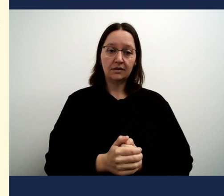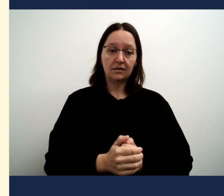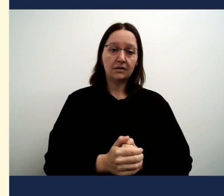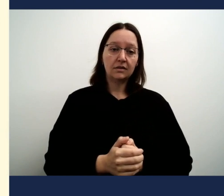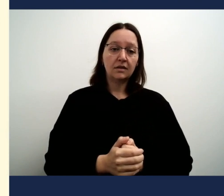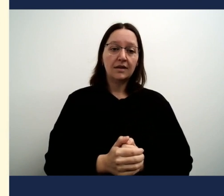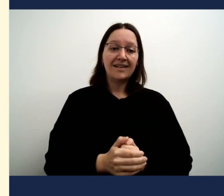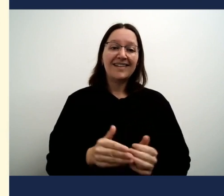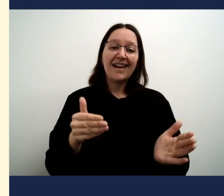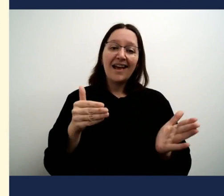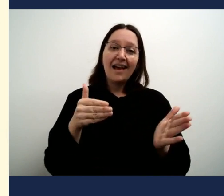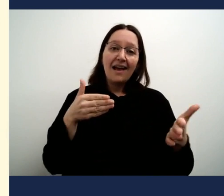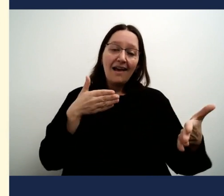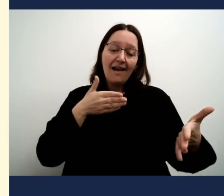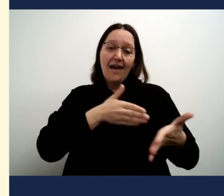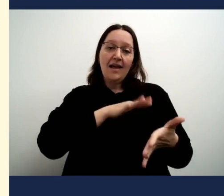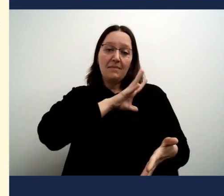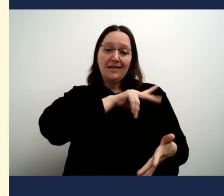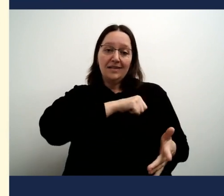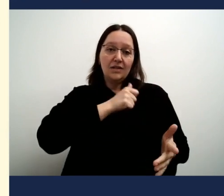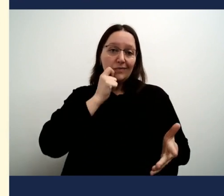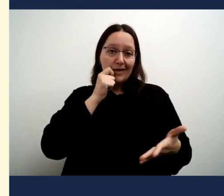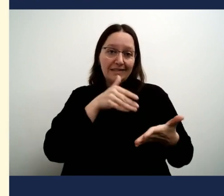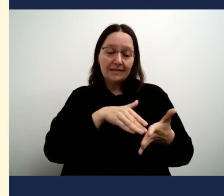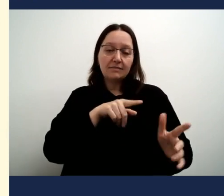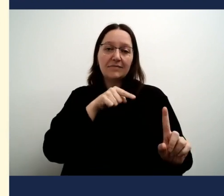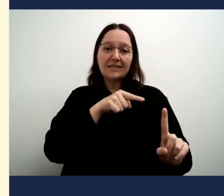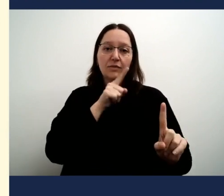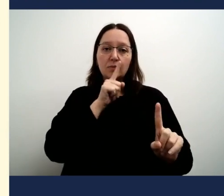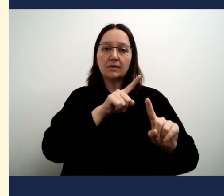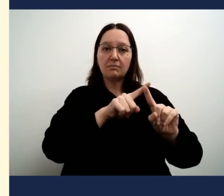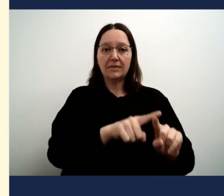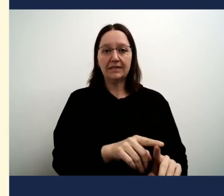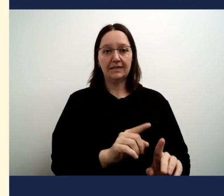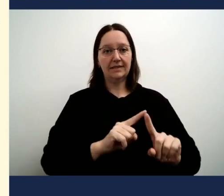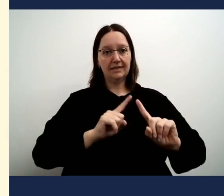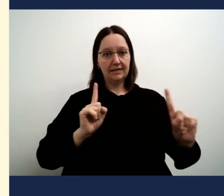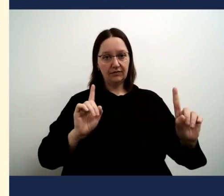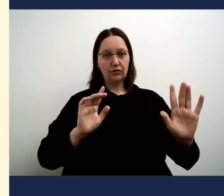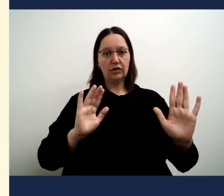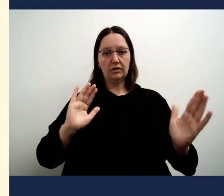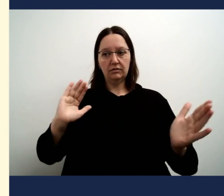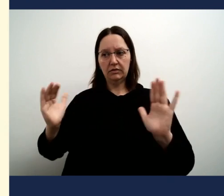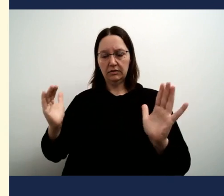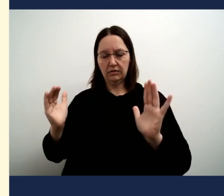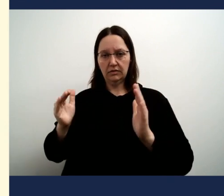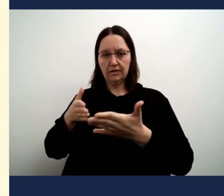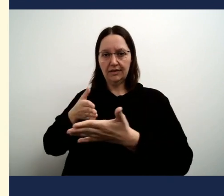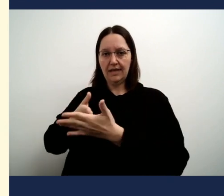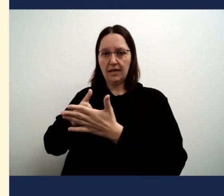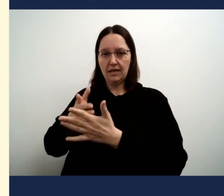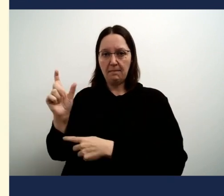break. Thank fully they all survived. But one of them is paralyzed from